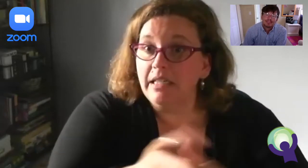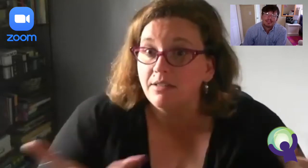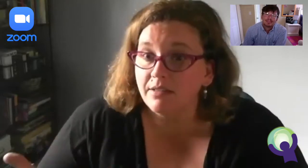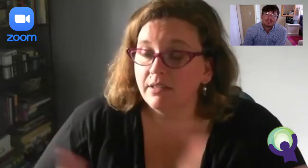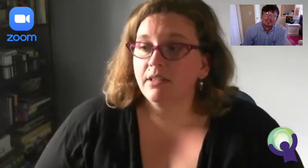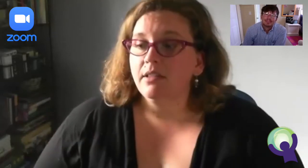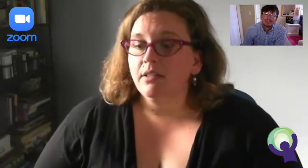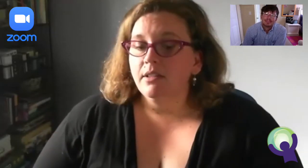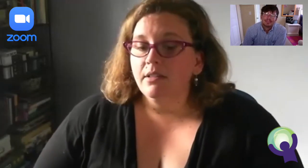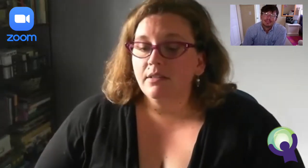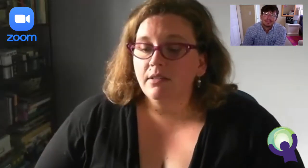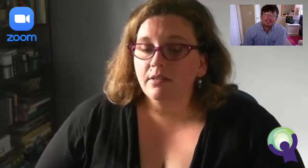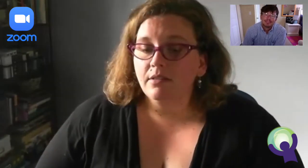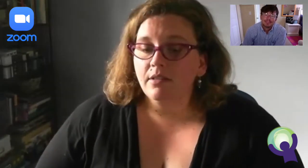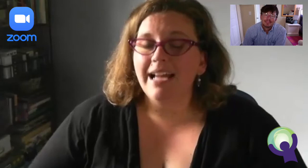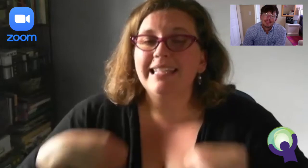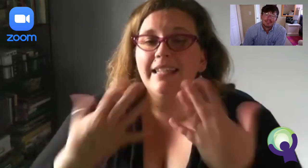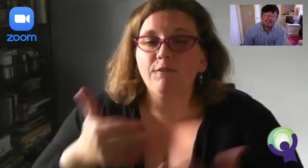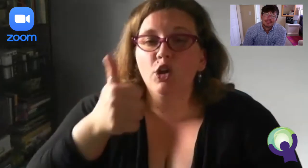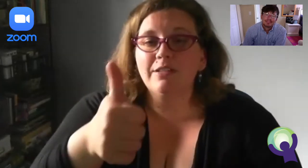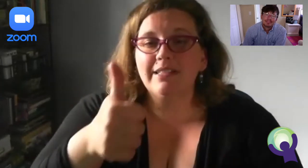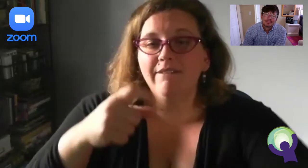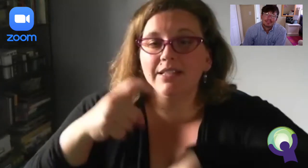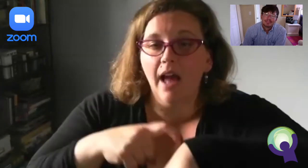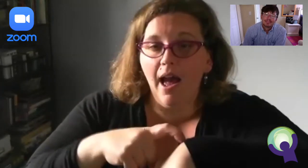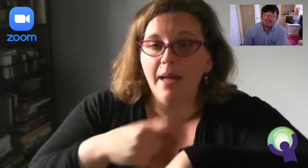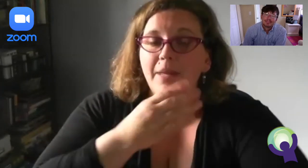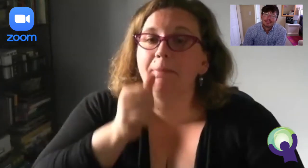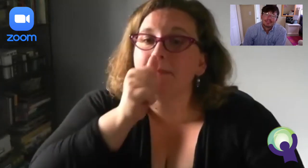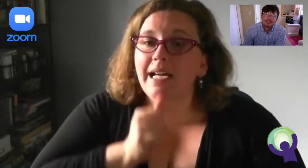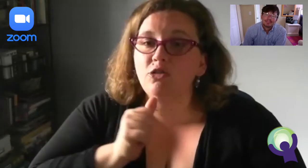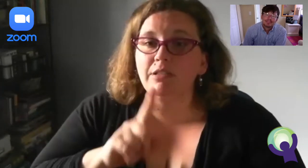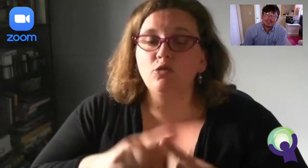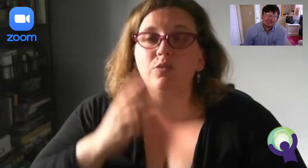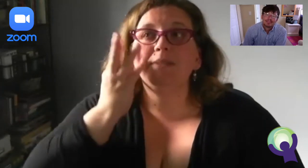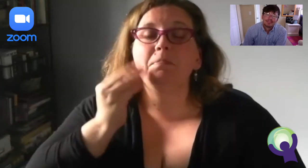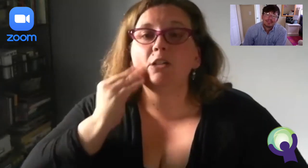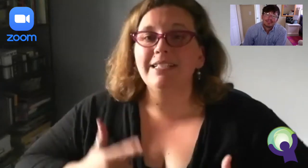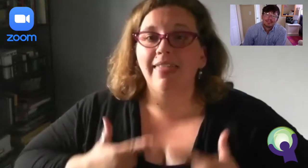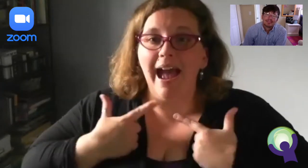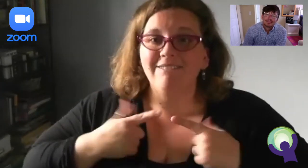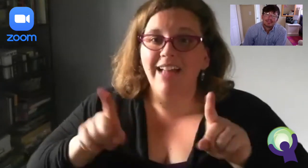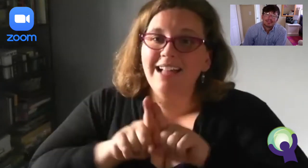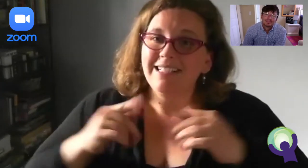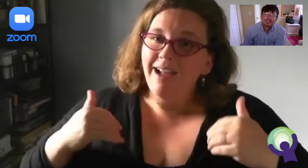out of that. Maybe there's something that you enjoy doing that there's a field for that. Give yourself time and patience and